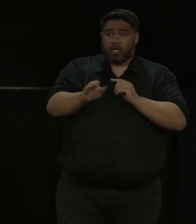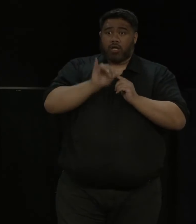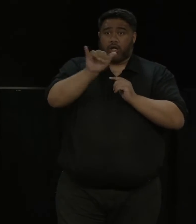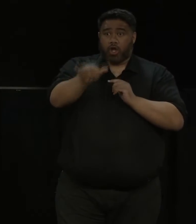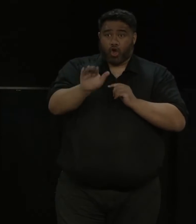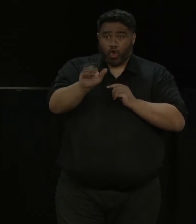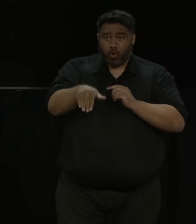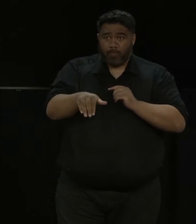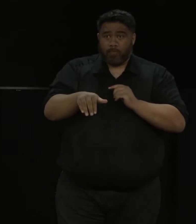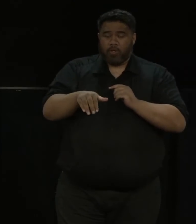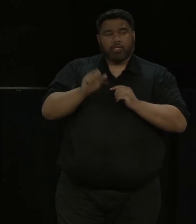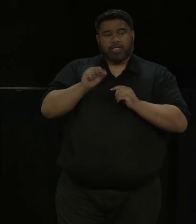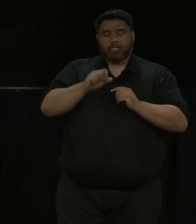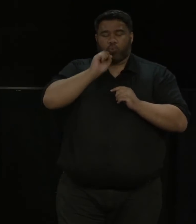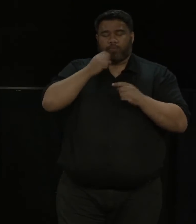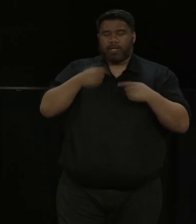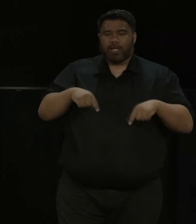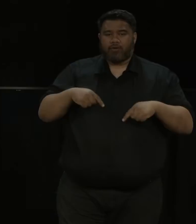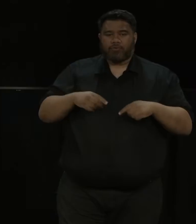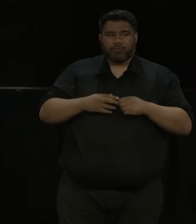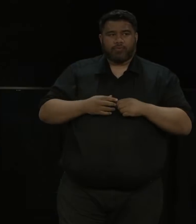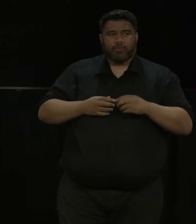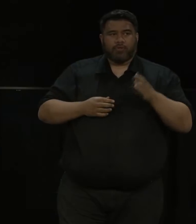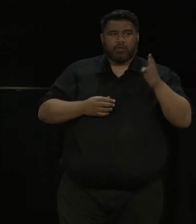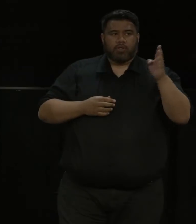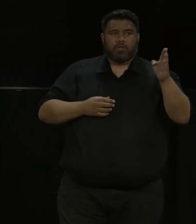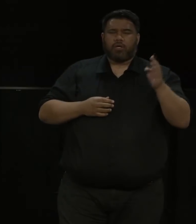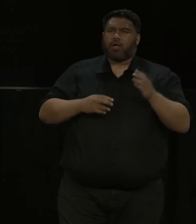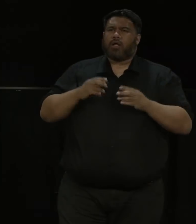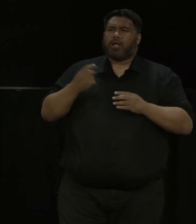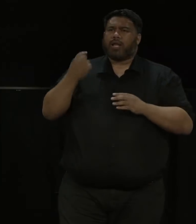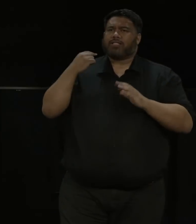they get on domestic airlines to travel home or are they